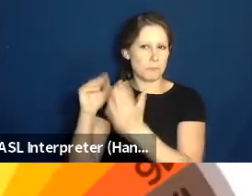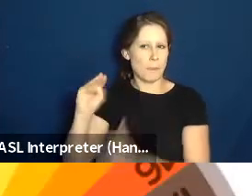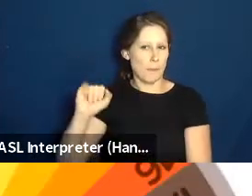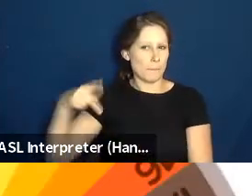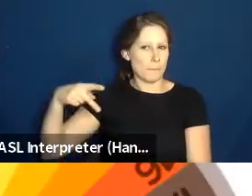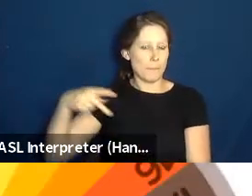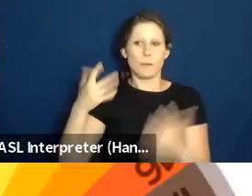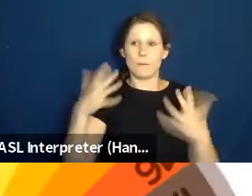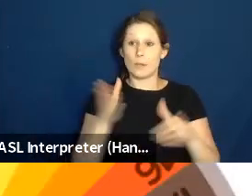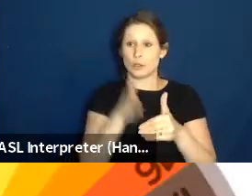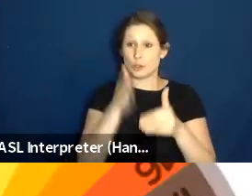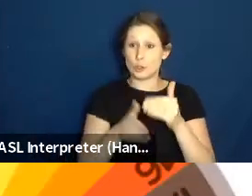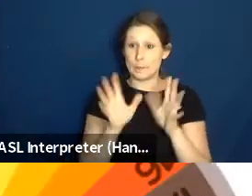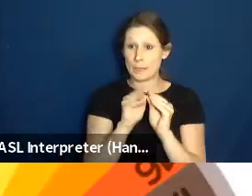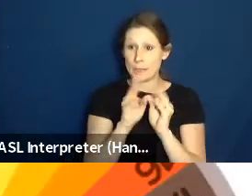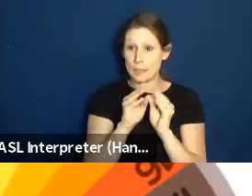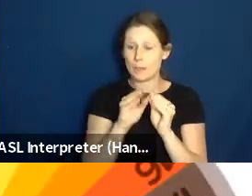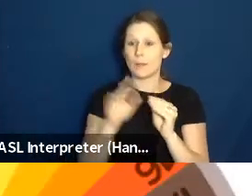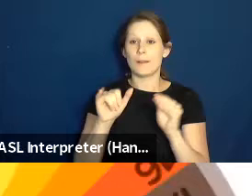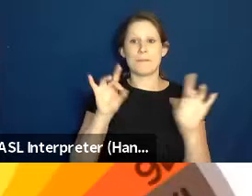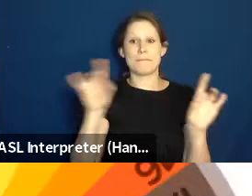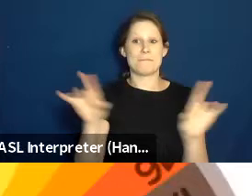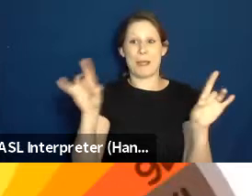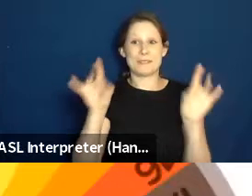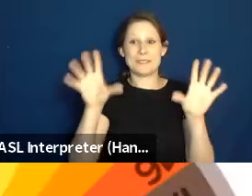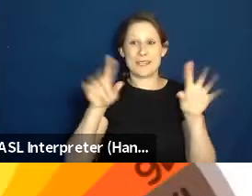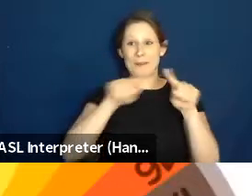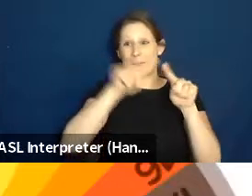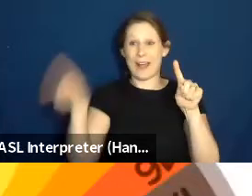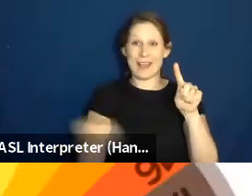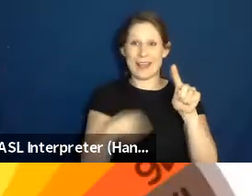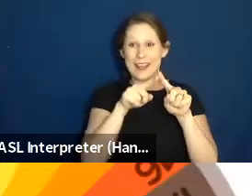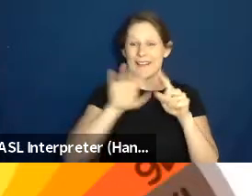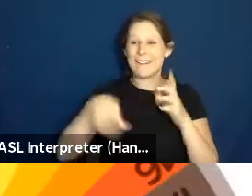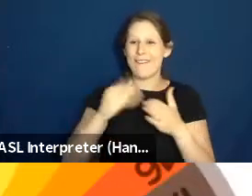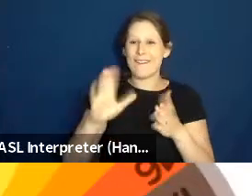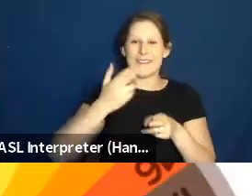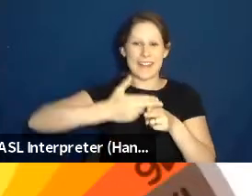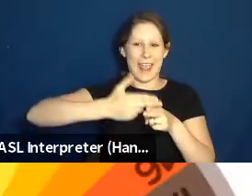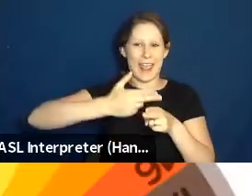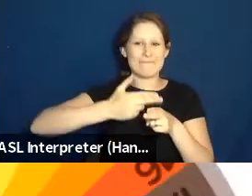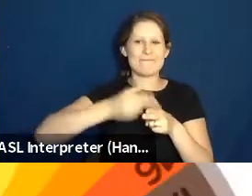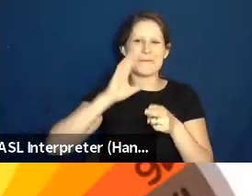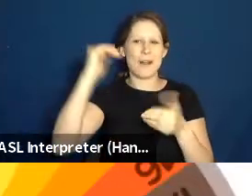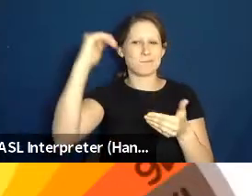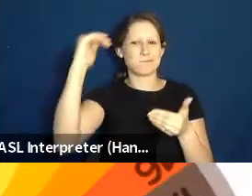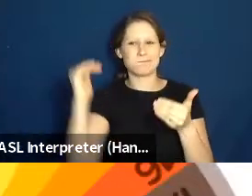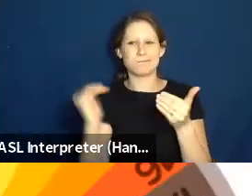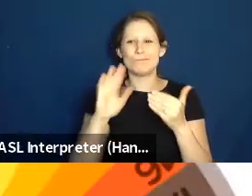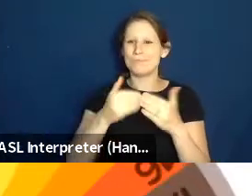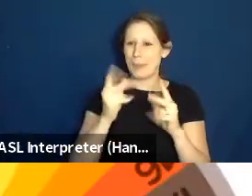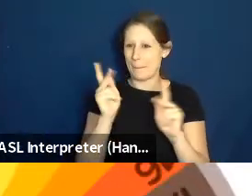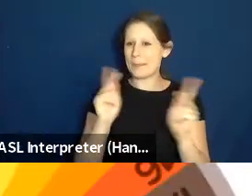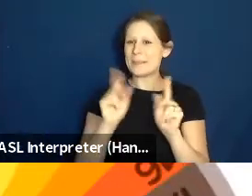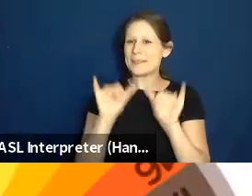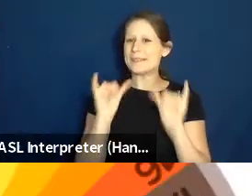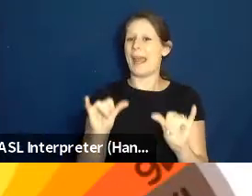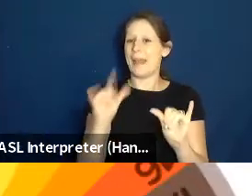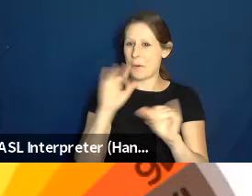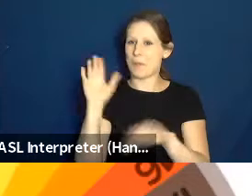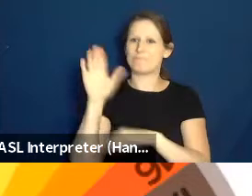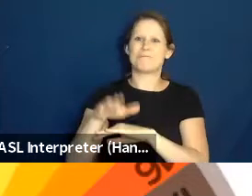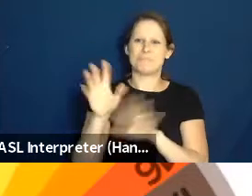We will spin a magical wheel with your names on it, and thanks to the St. Louis